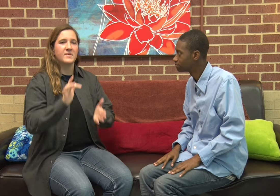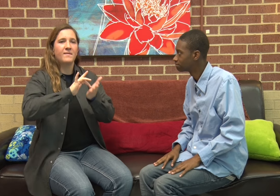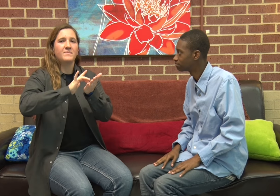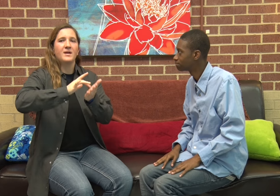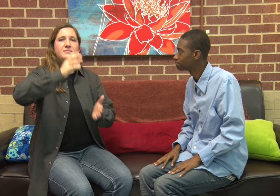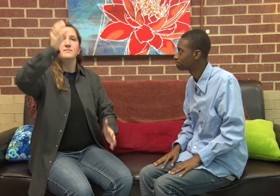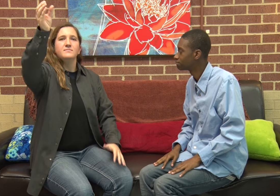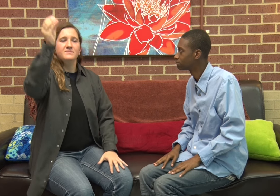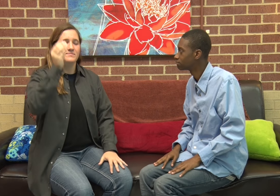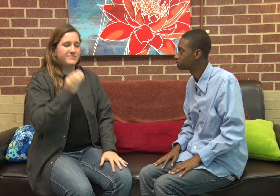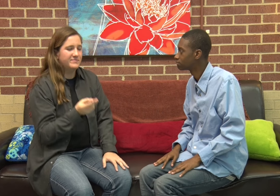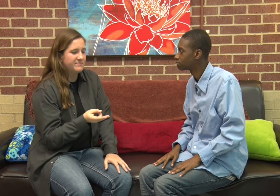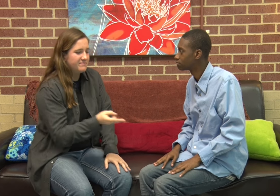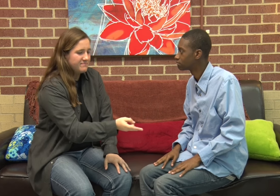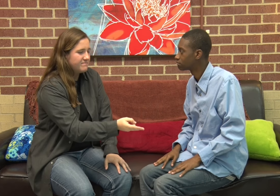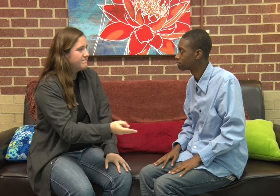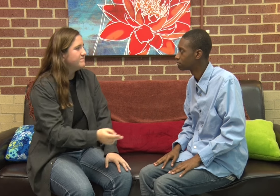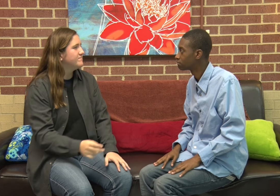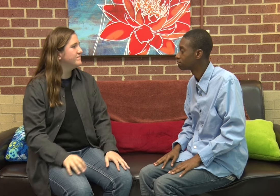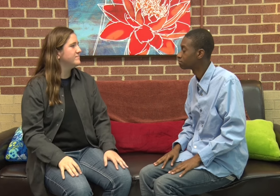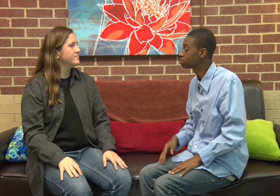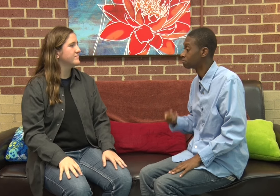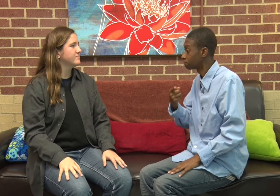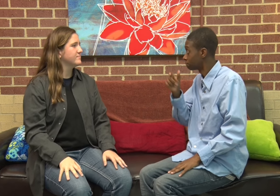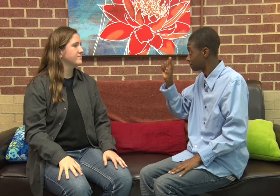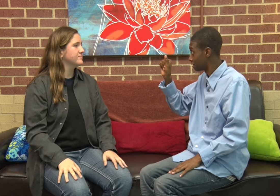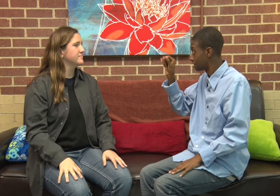But she ignored it and she went ahead and got the medicine and gave it to him.